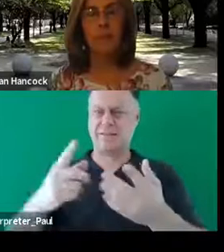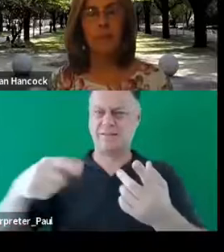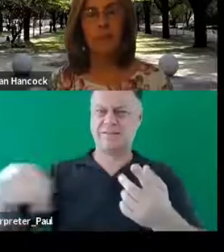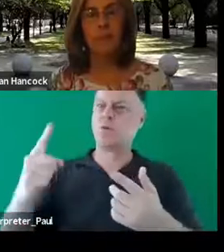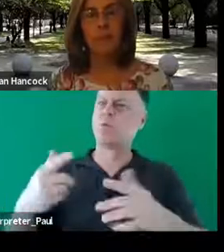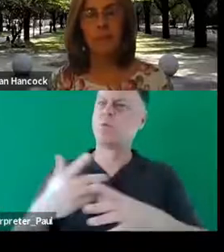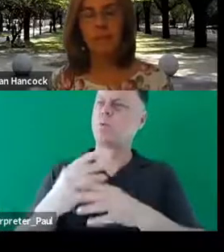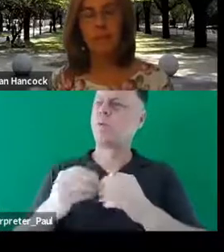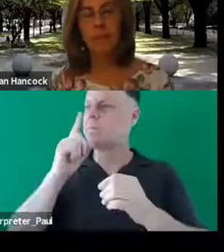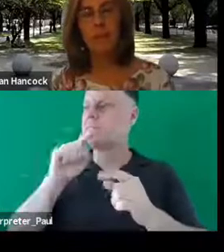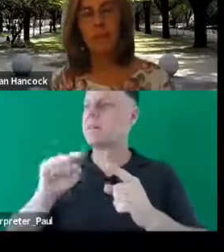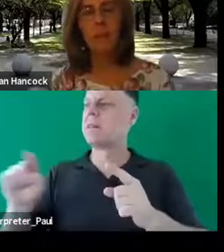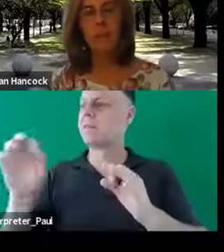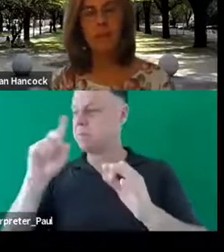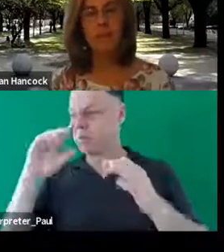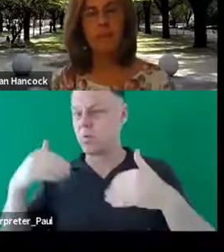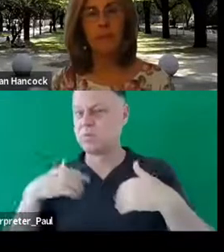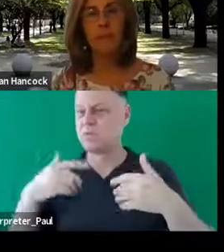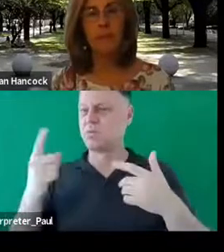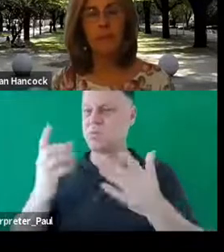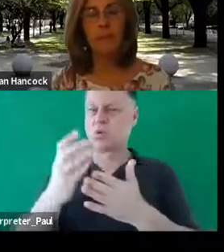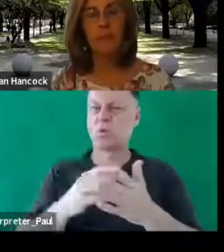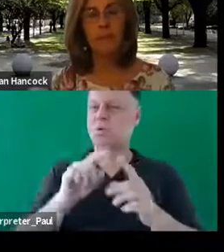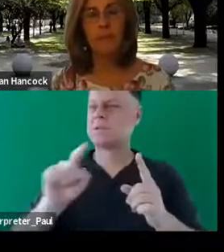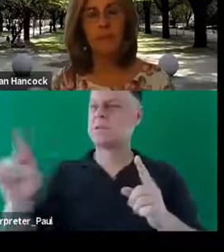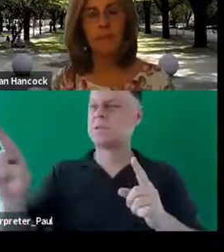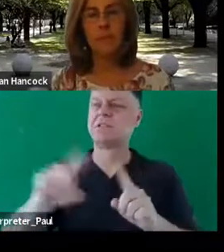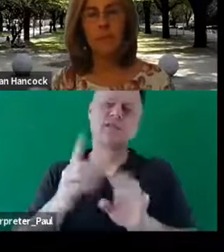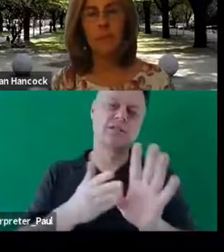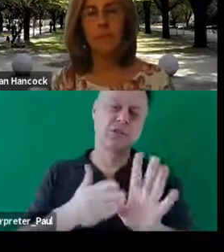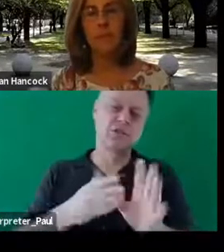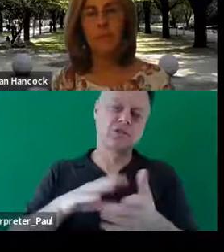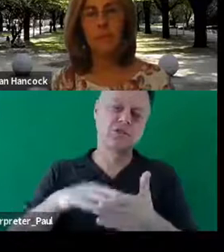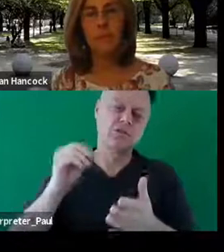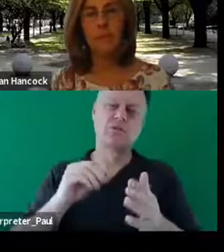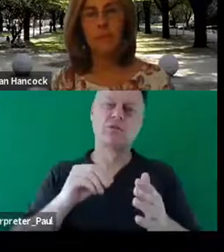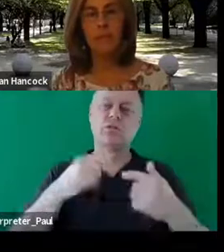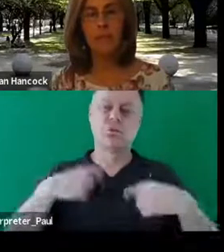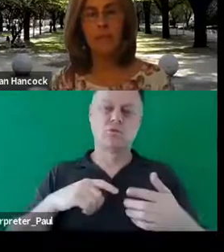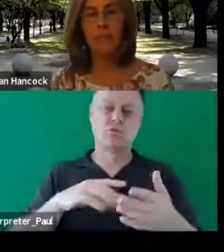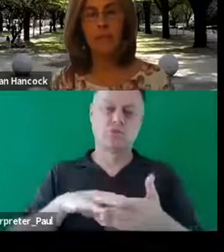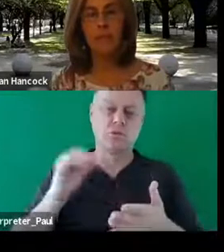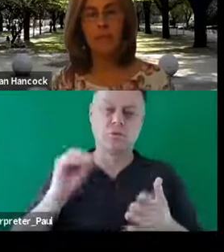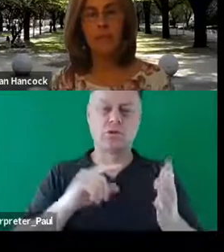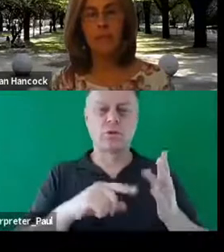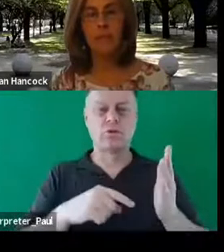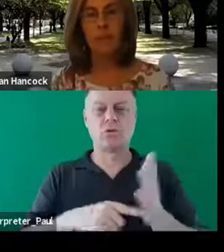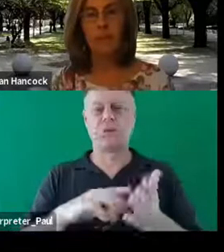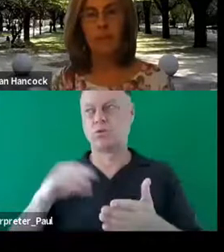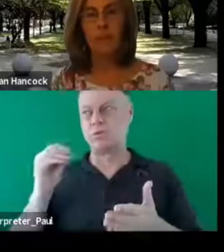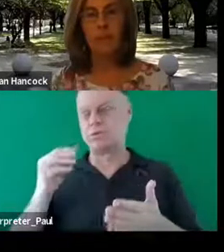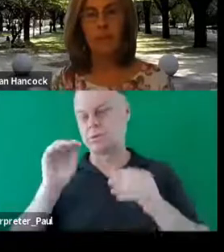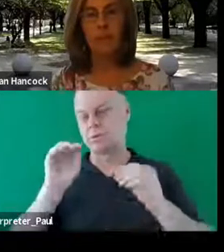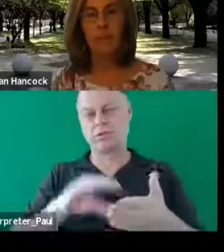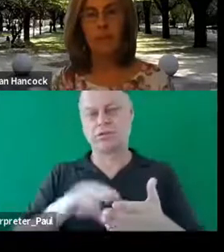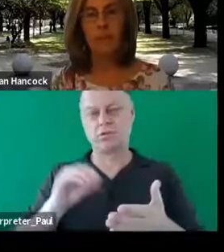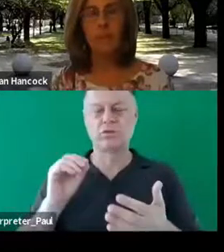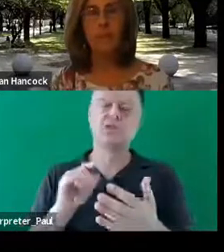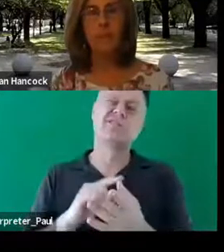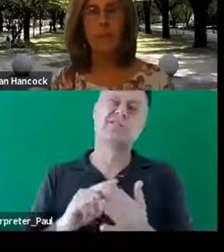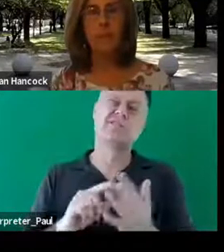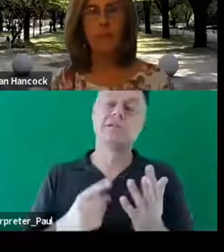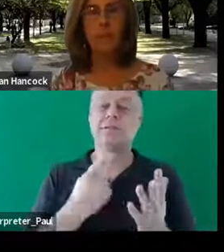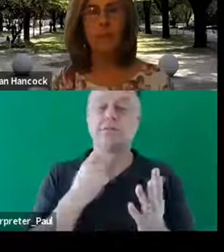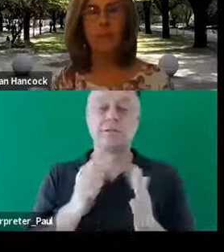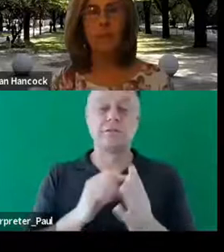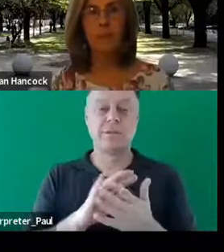with autism. So we targeted psychology, social work, OT, education and speech pathology. So